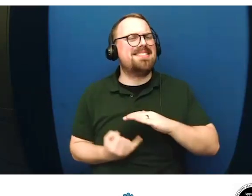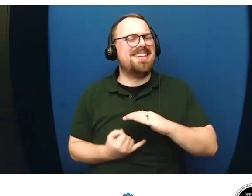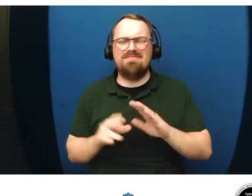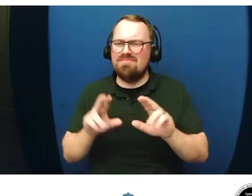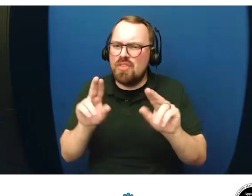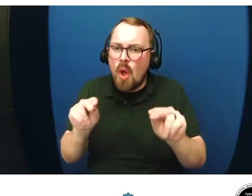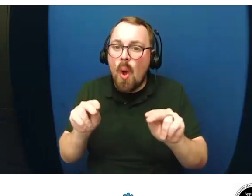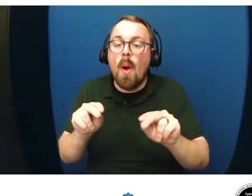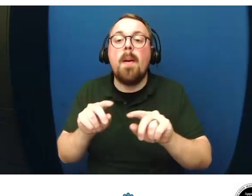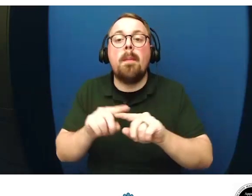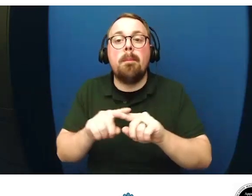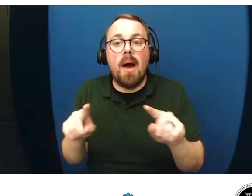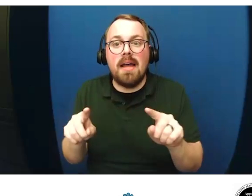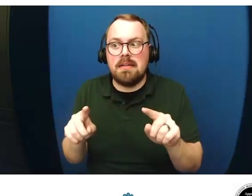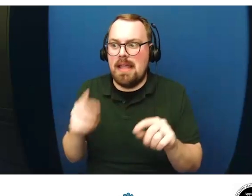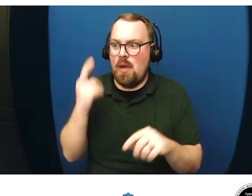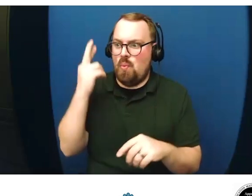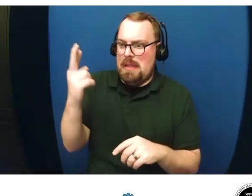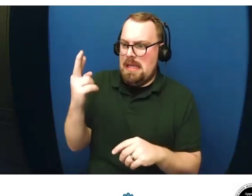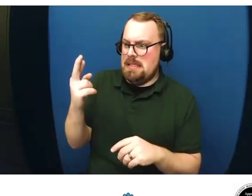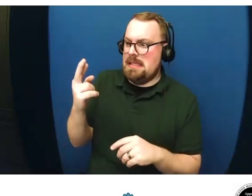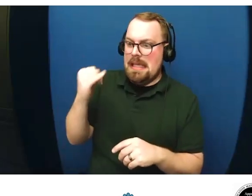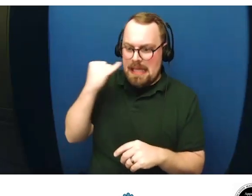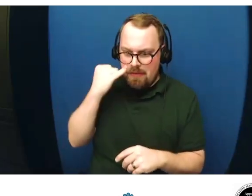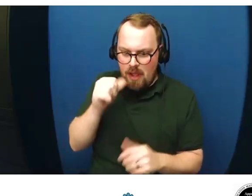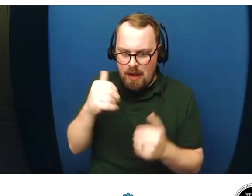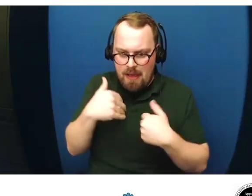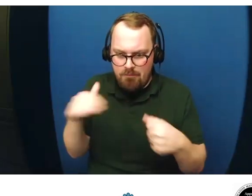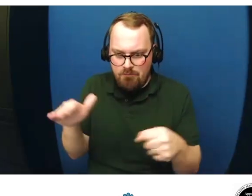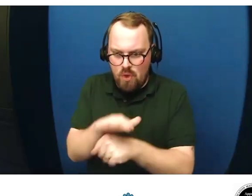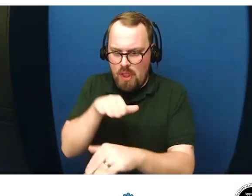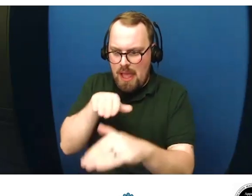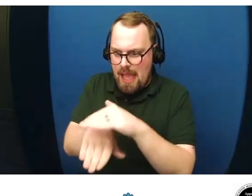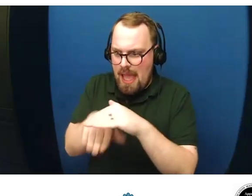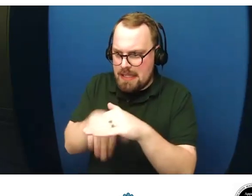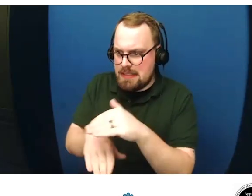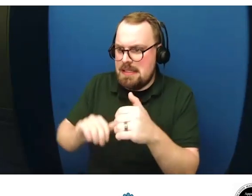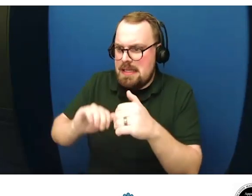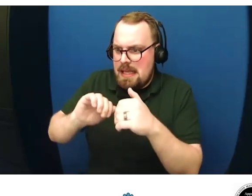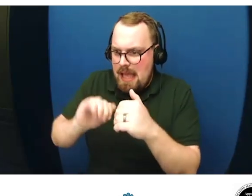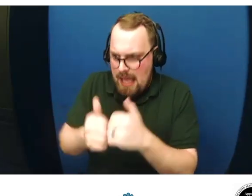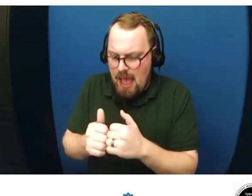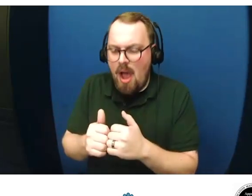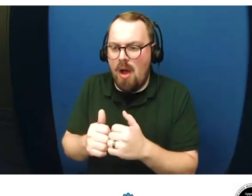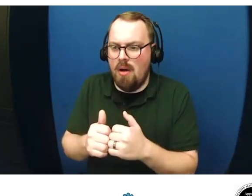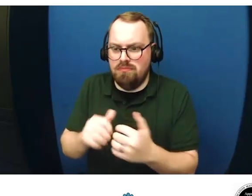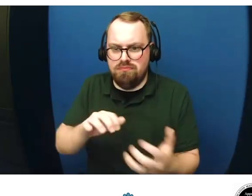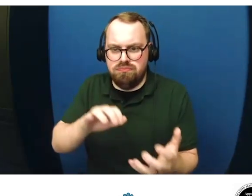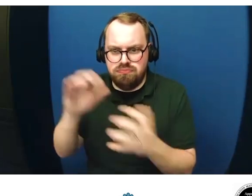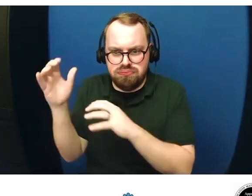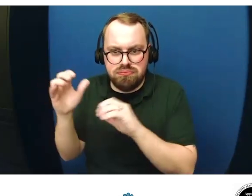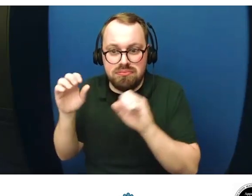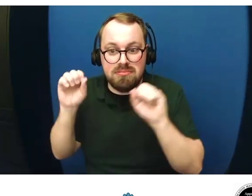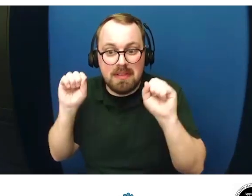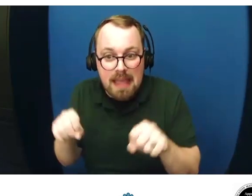innate effects of not having full access to those distal senses. If there's individuals